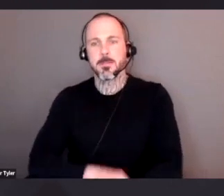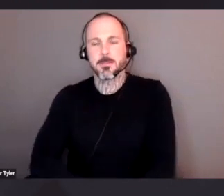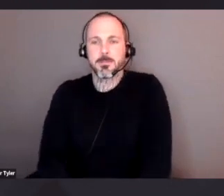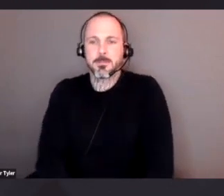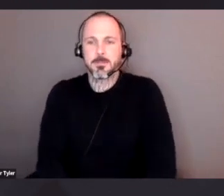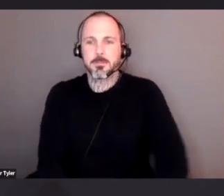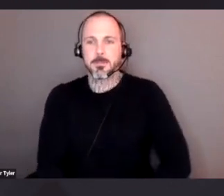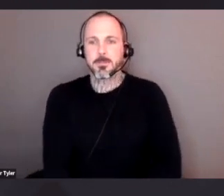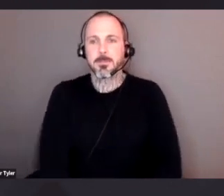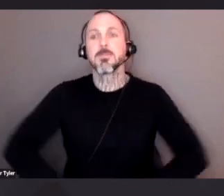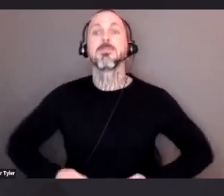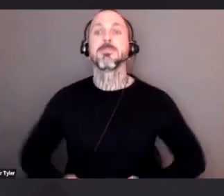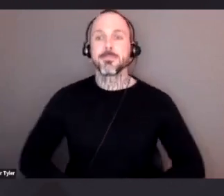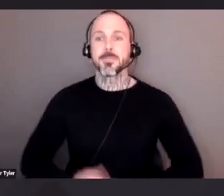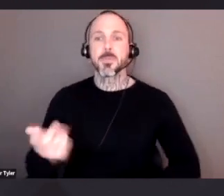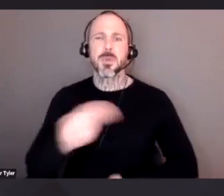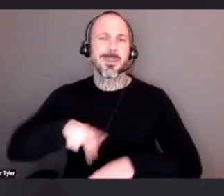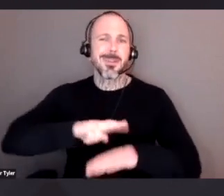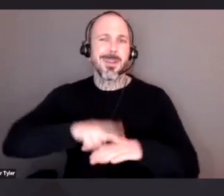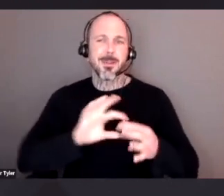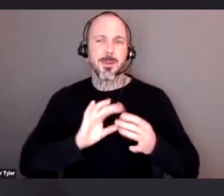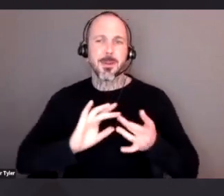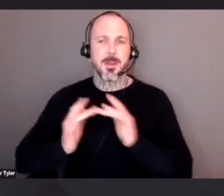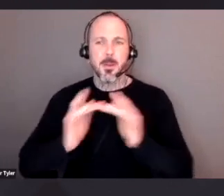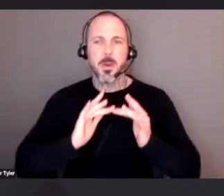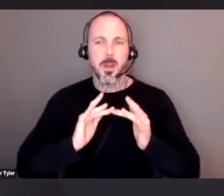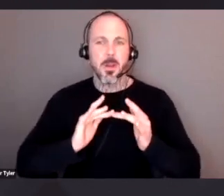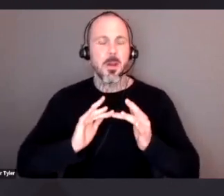to increasing employment inclusion for Canadians who experience disability.